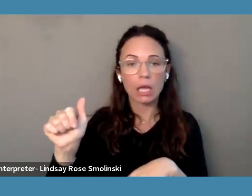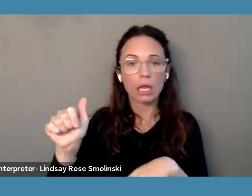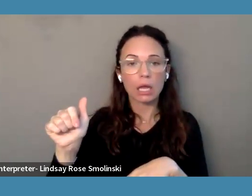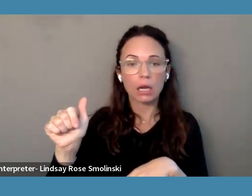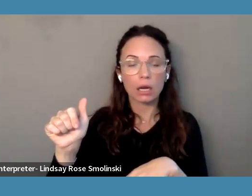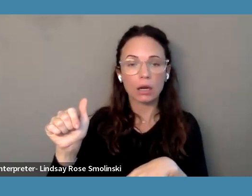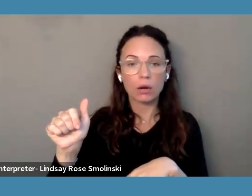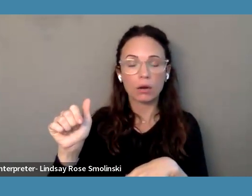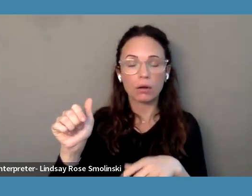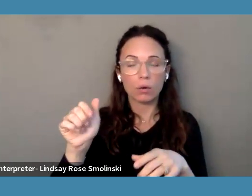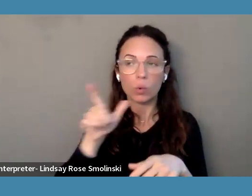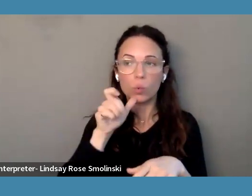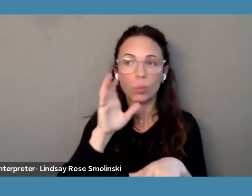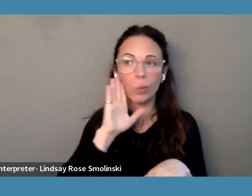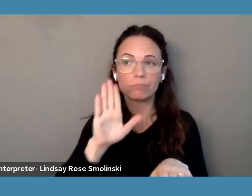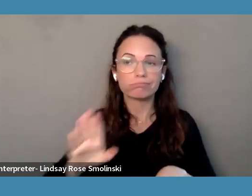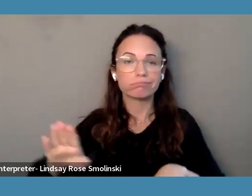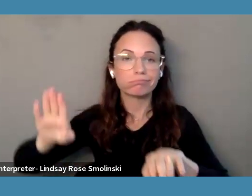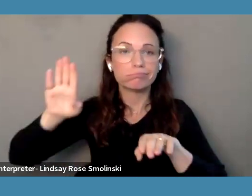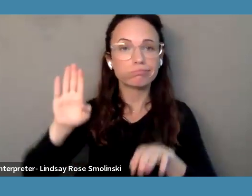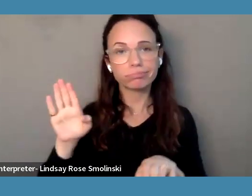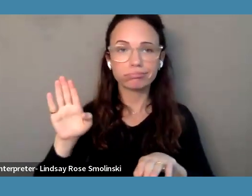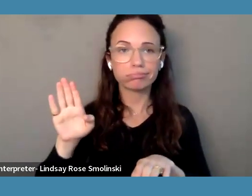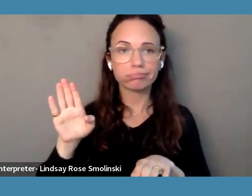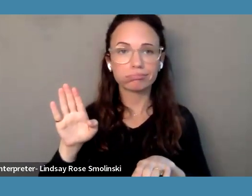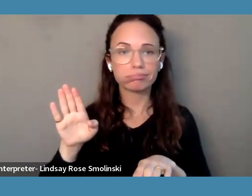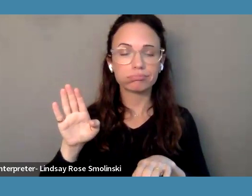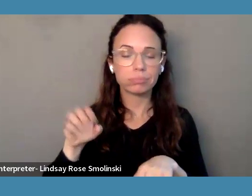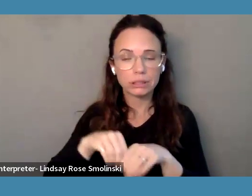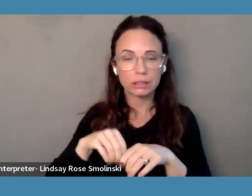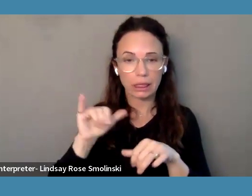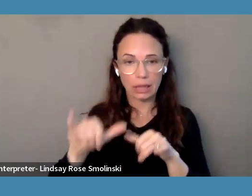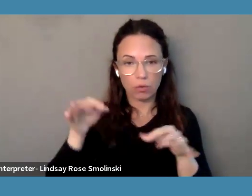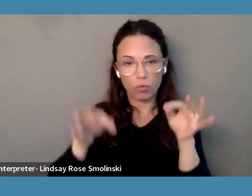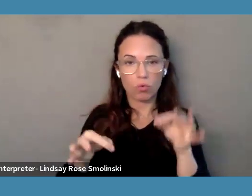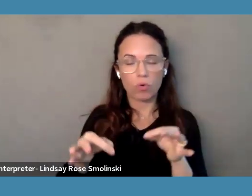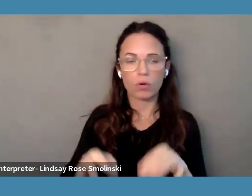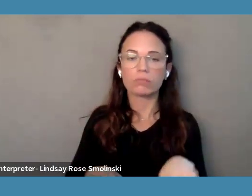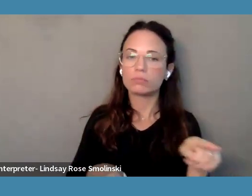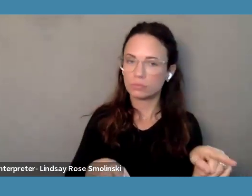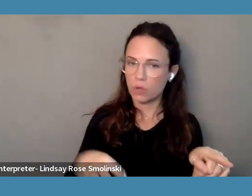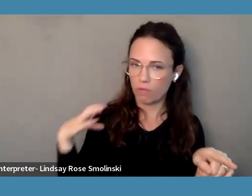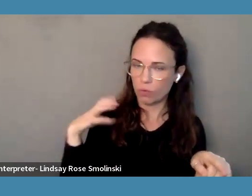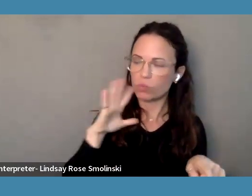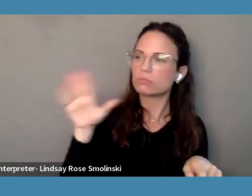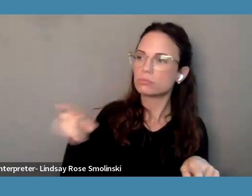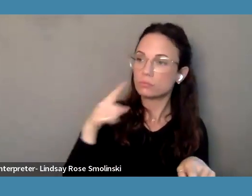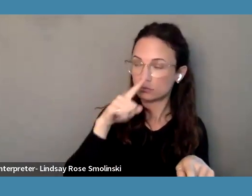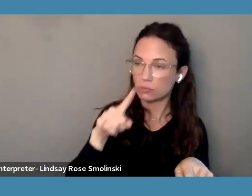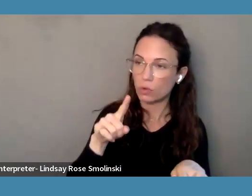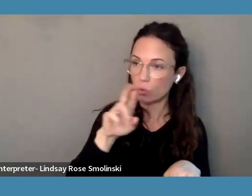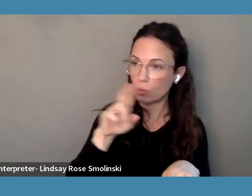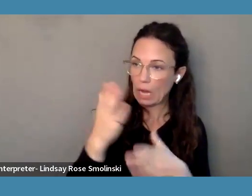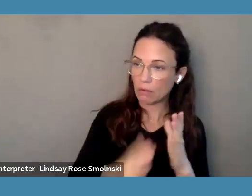to testify in the fair hearing will, the hearing officer will ask them to raise their right hand